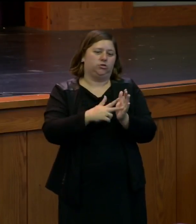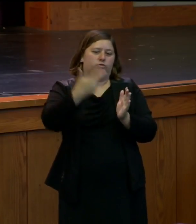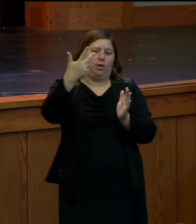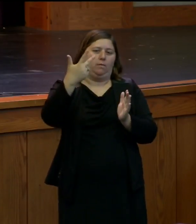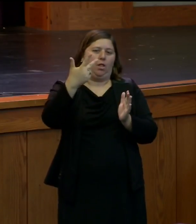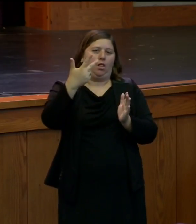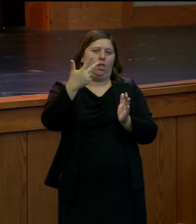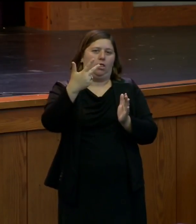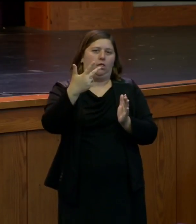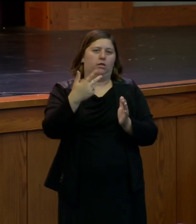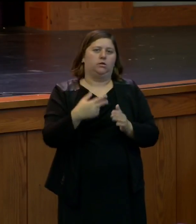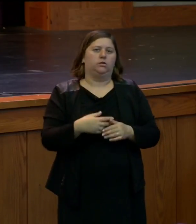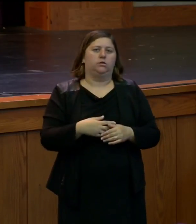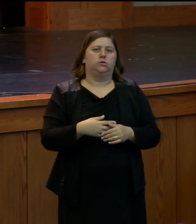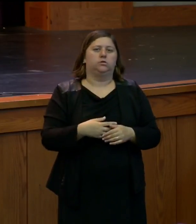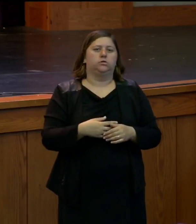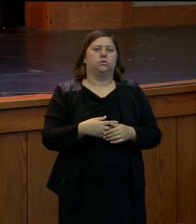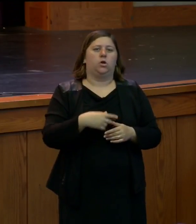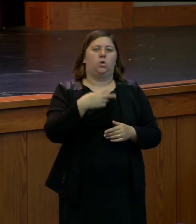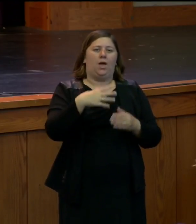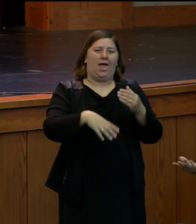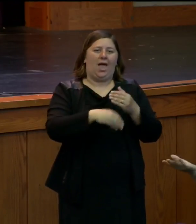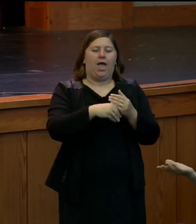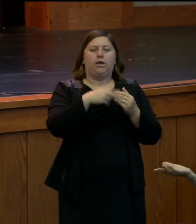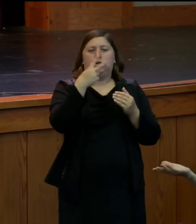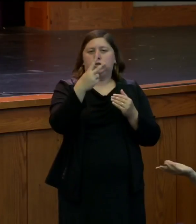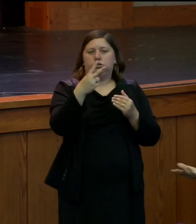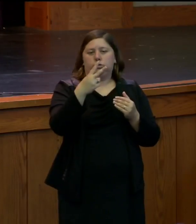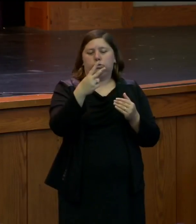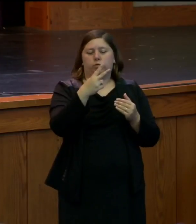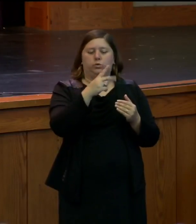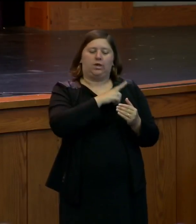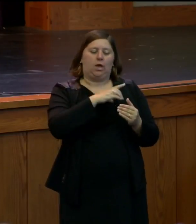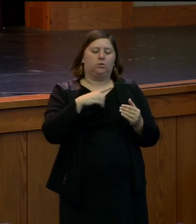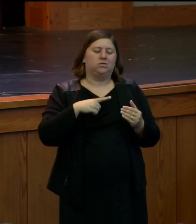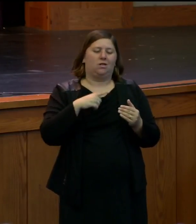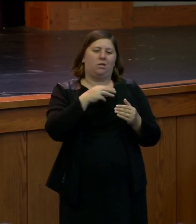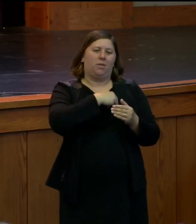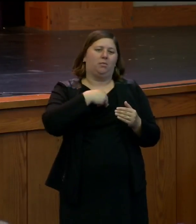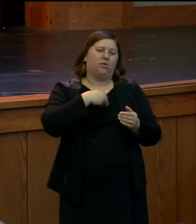COUNCILMEMBERS PER WARD OR AT THAT TIME IT WOULD BE DISTRICT.